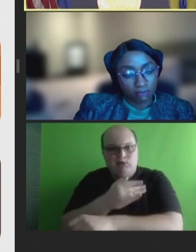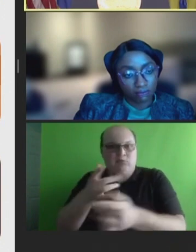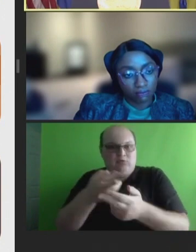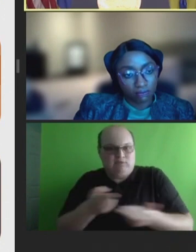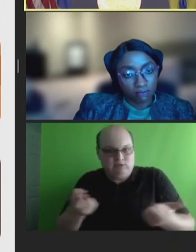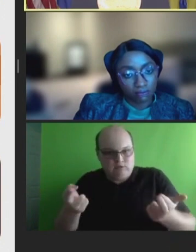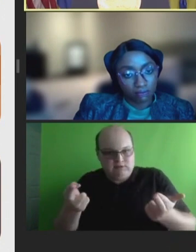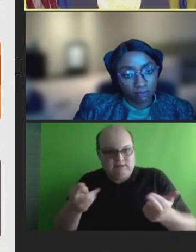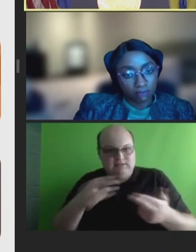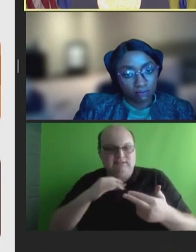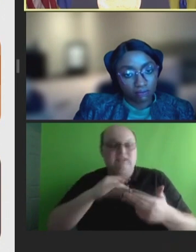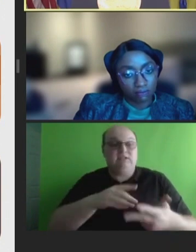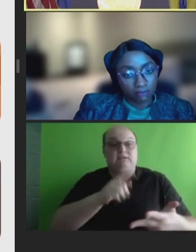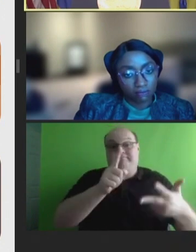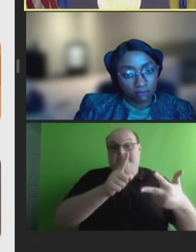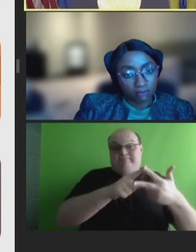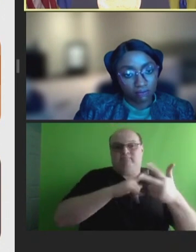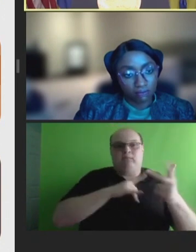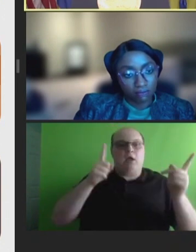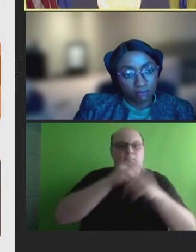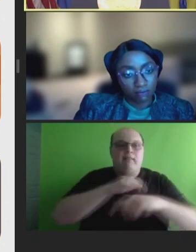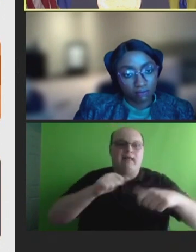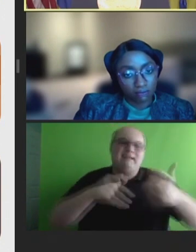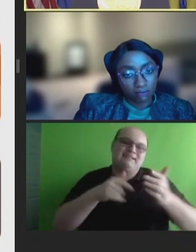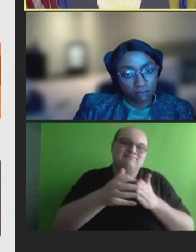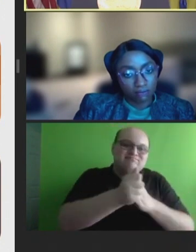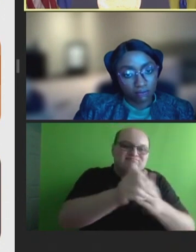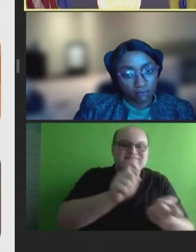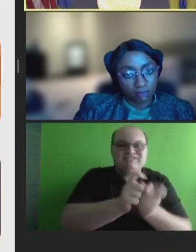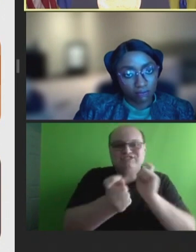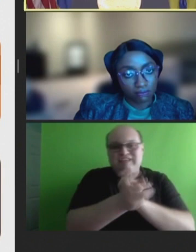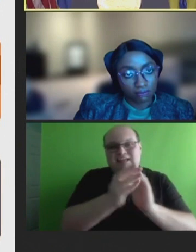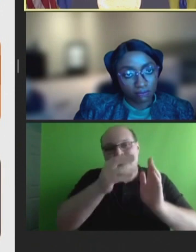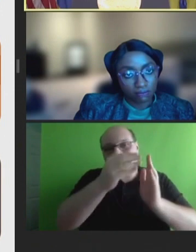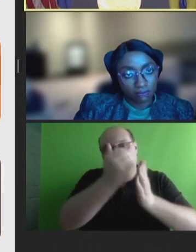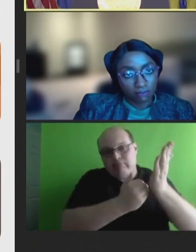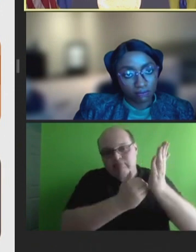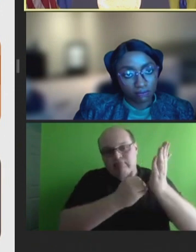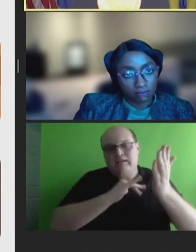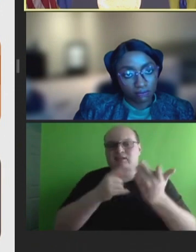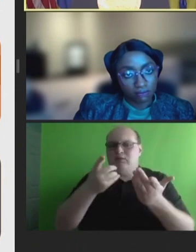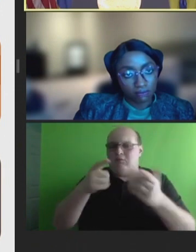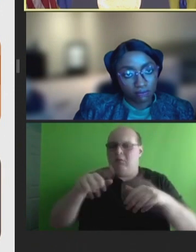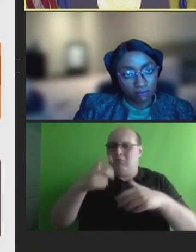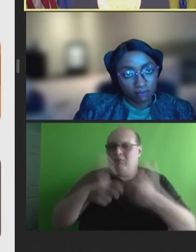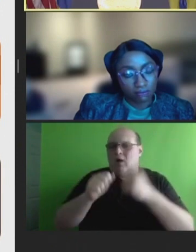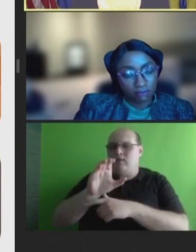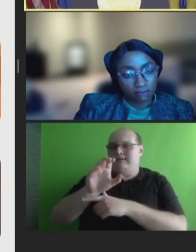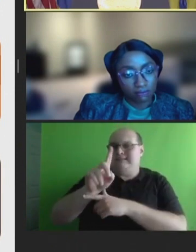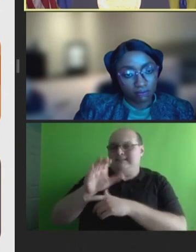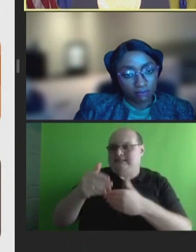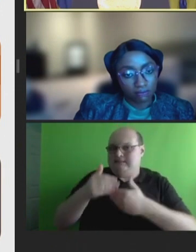And one of the things that's happening in the CDC moving forward effort is a restructuring